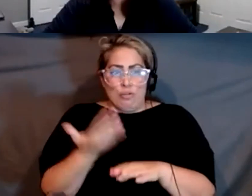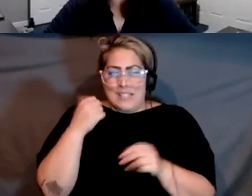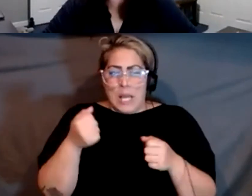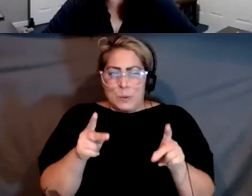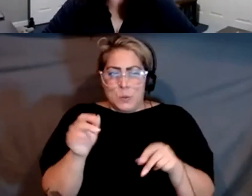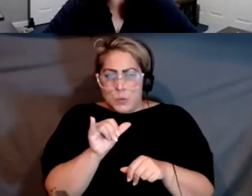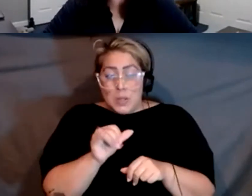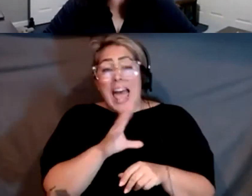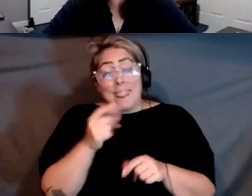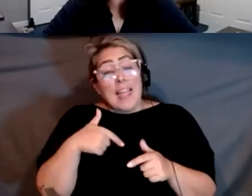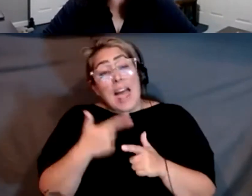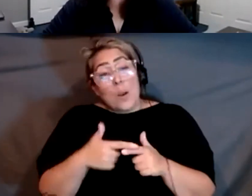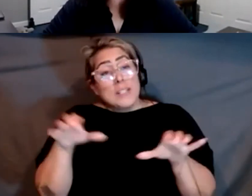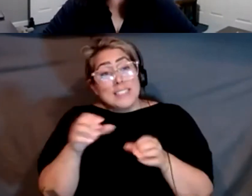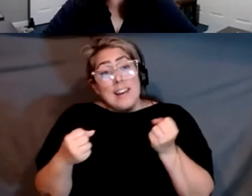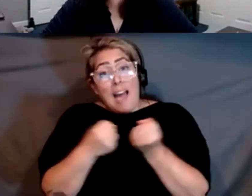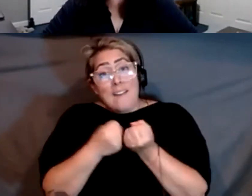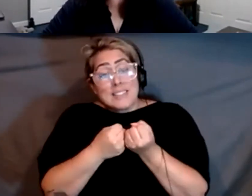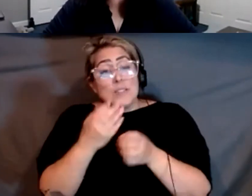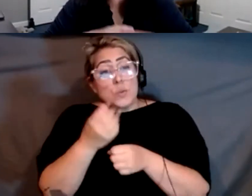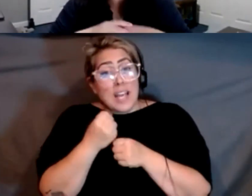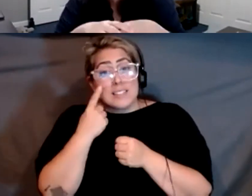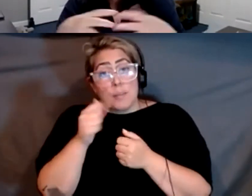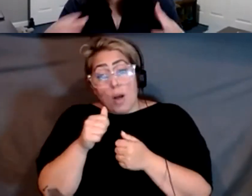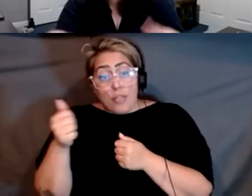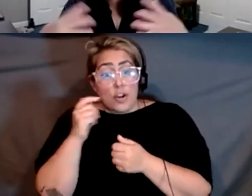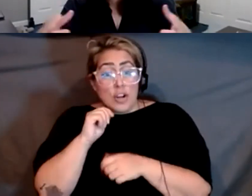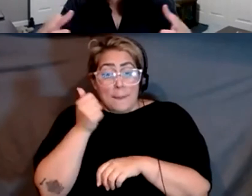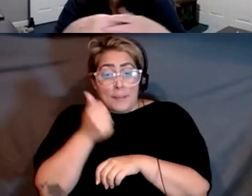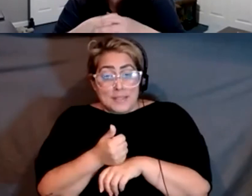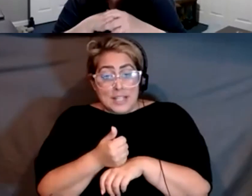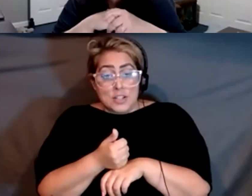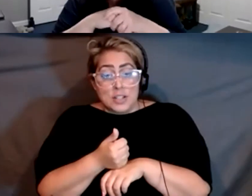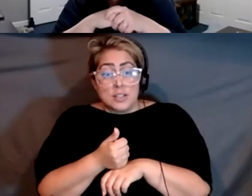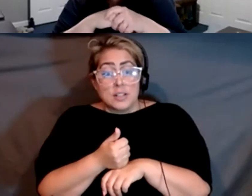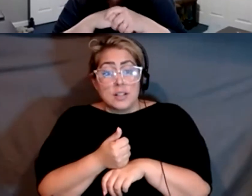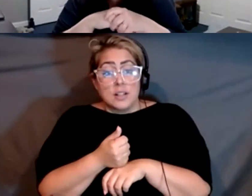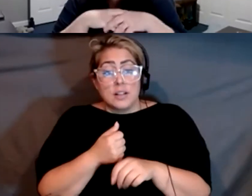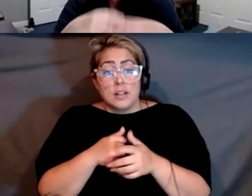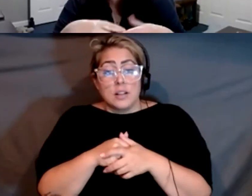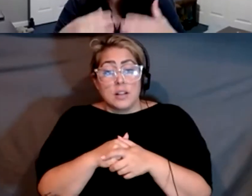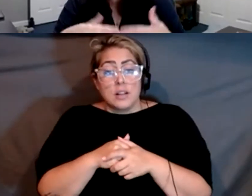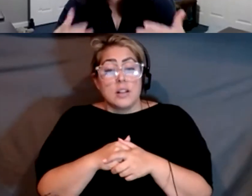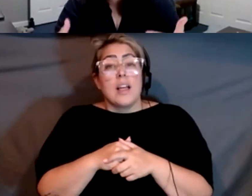implementation. Ones legislation is passed that is not necessarily the end of the road as to happens